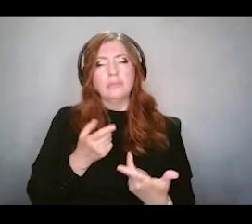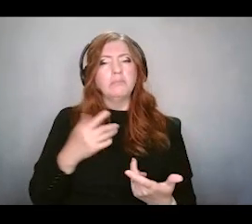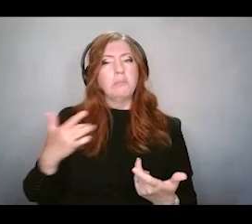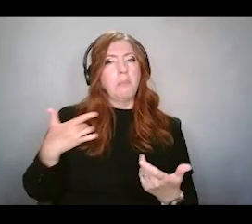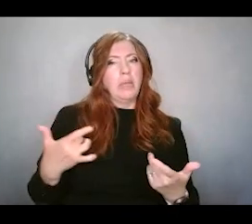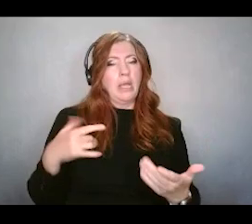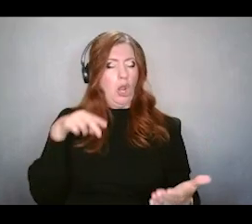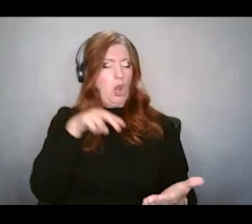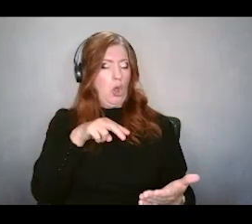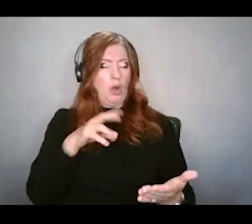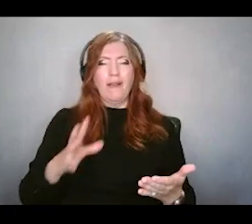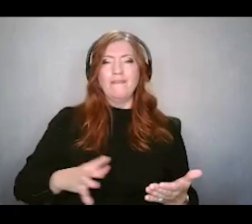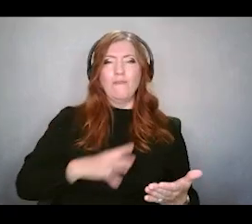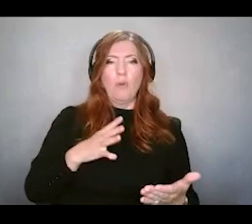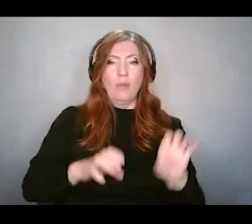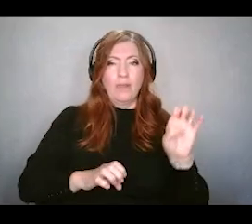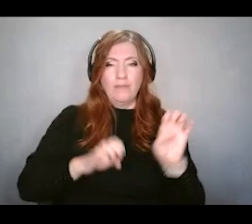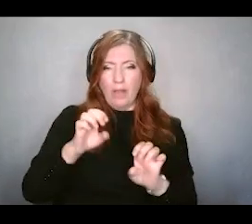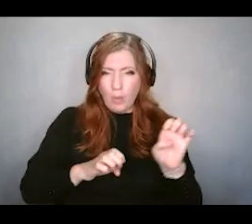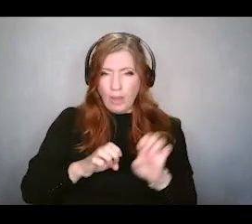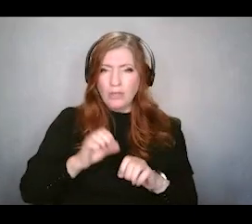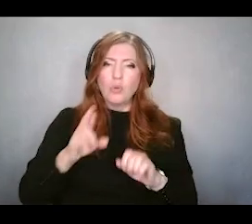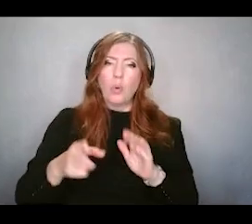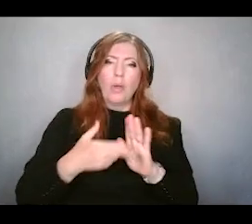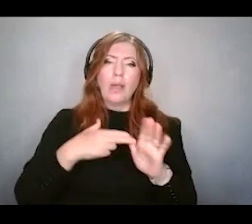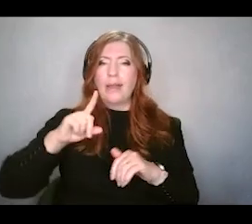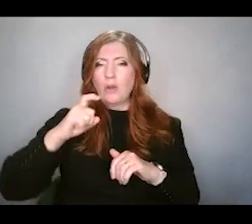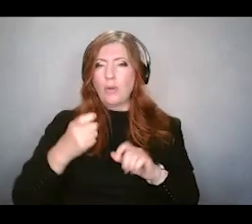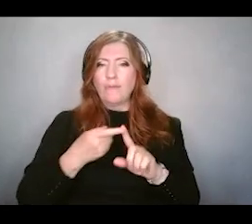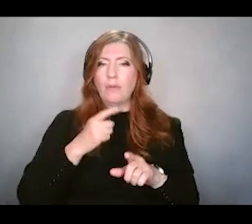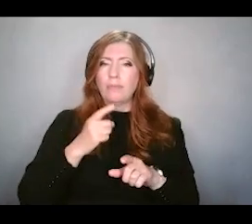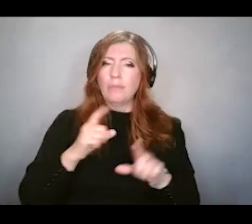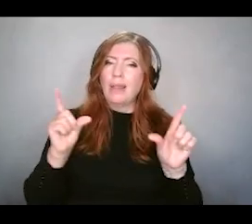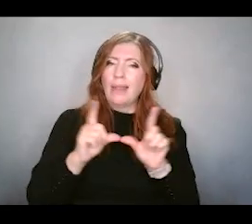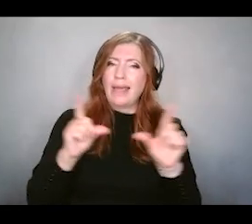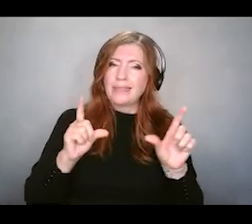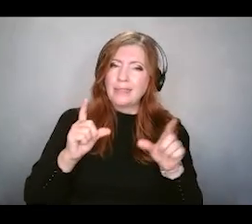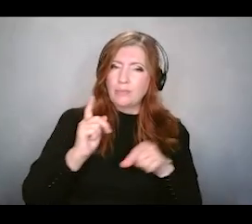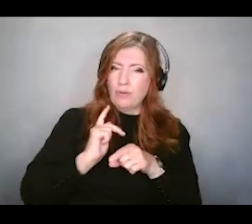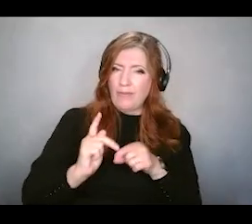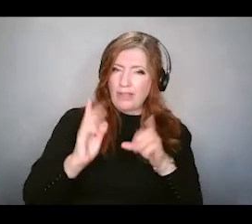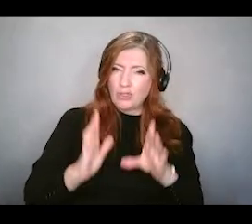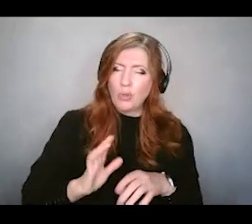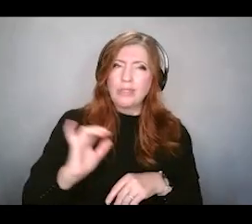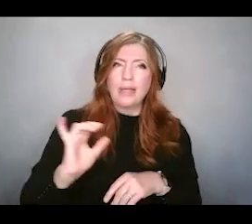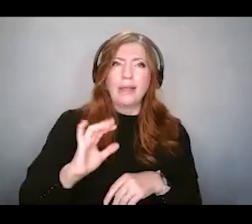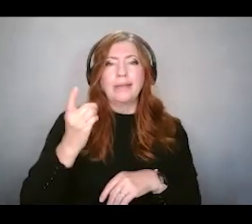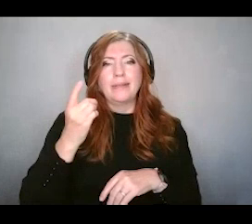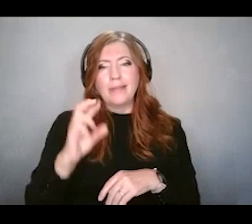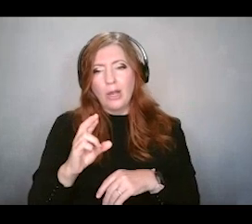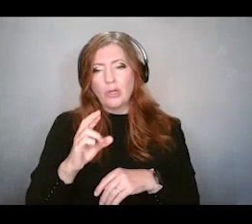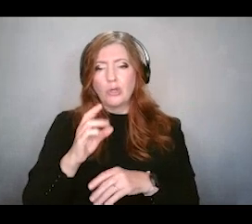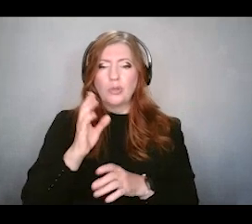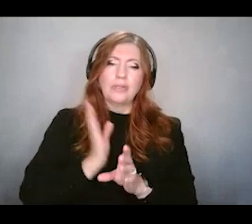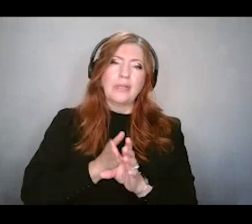or diagnoses from licensed professionals – like doctors, psychologists, or specialists.